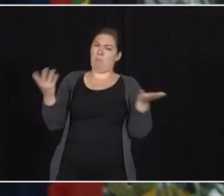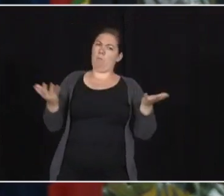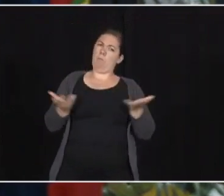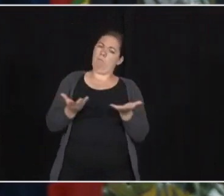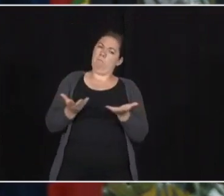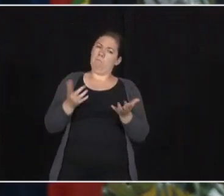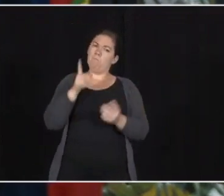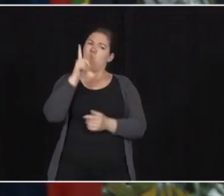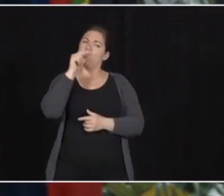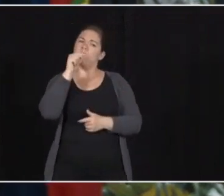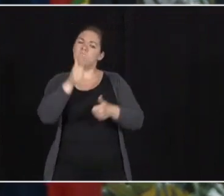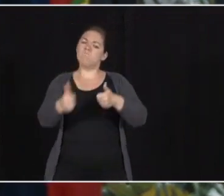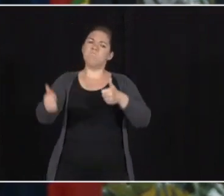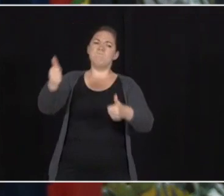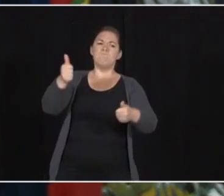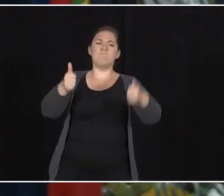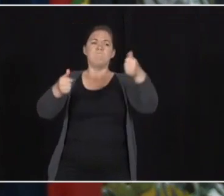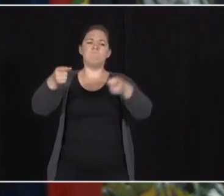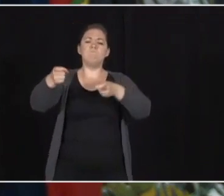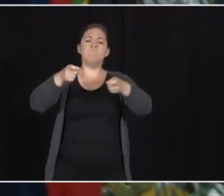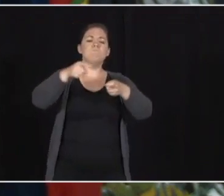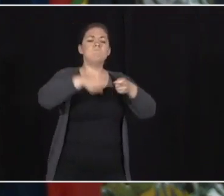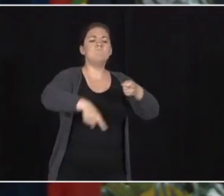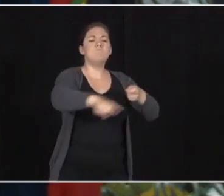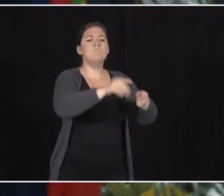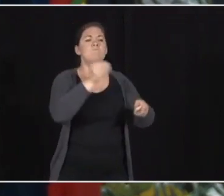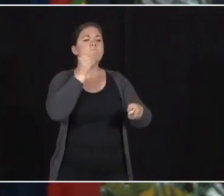That is the bureaucracy. Many of the people in charge of the long-term-care file right now have been there for years.